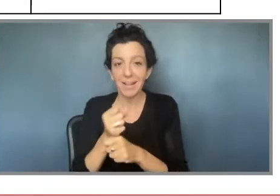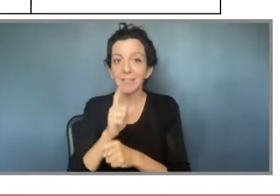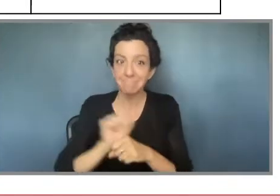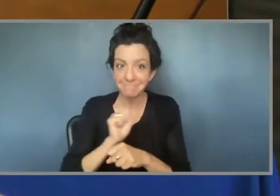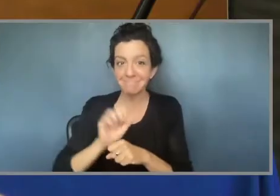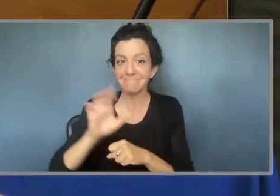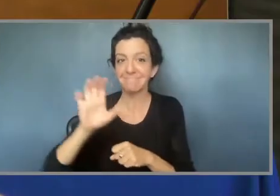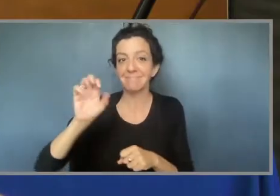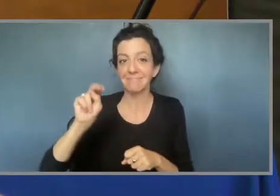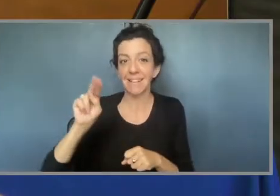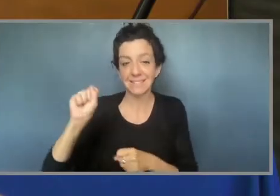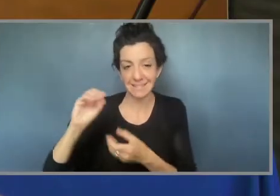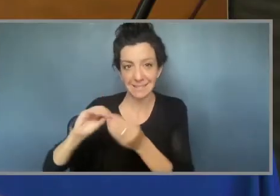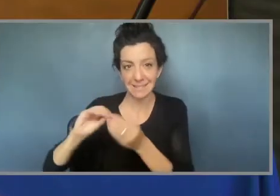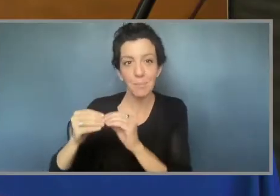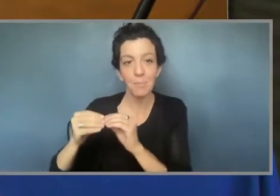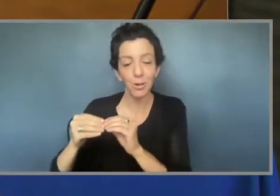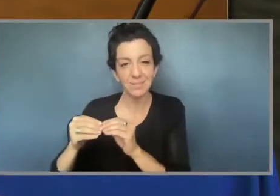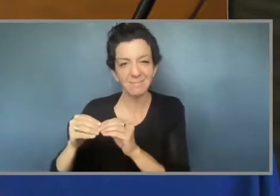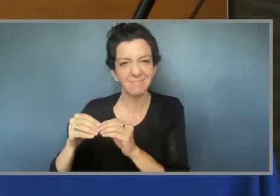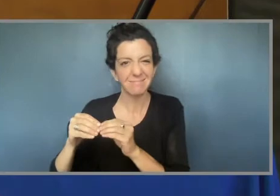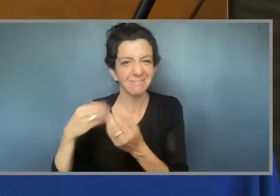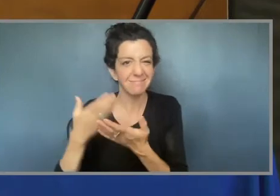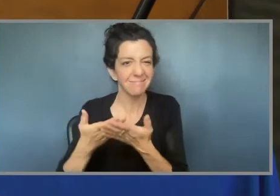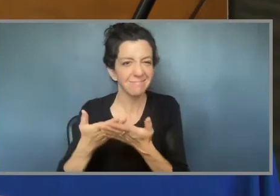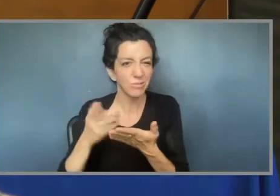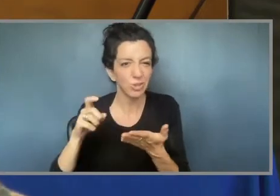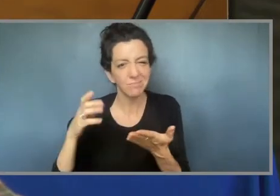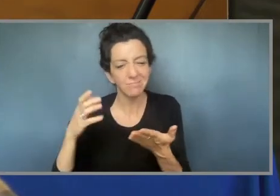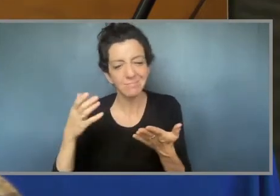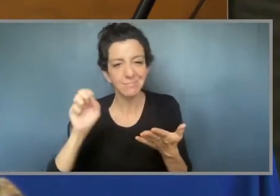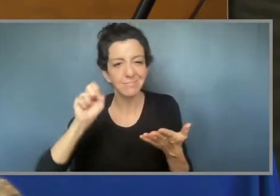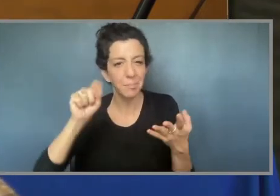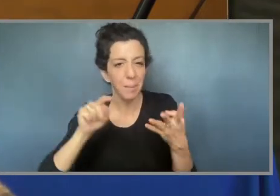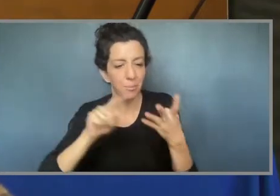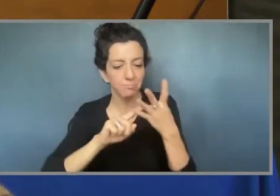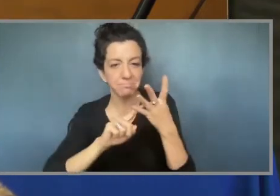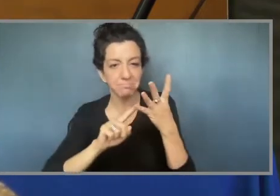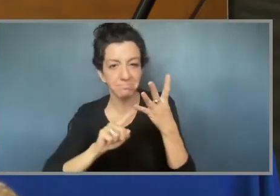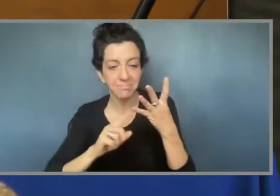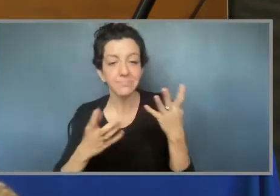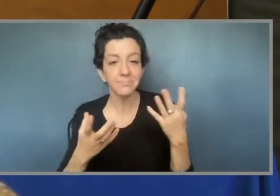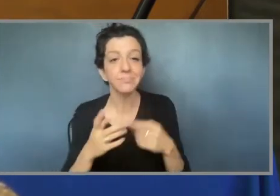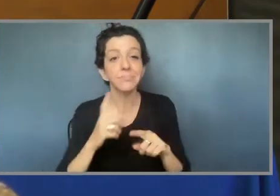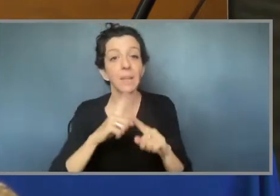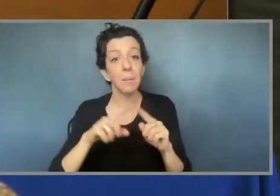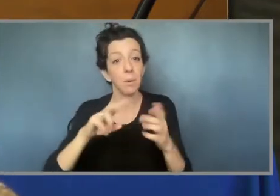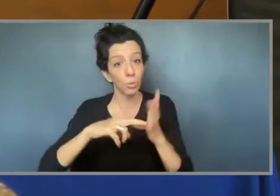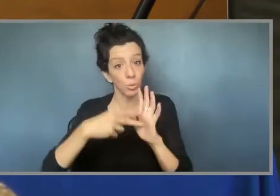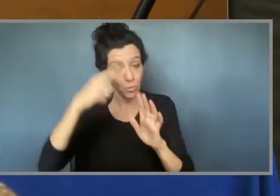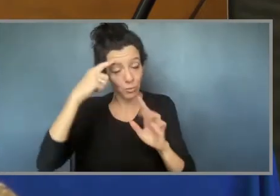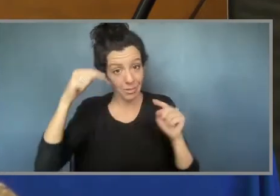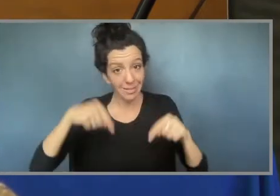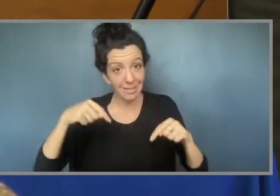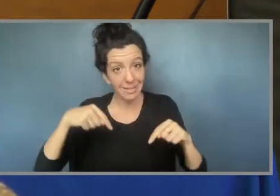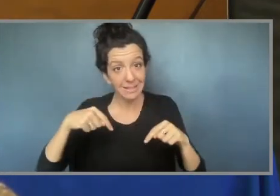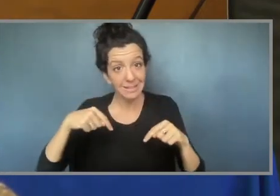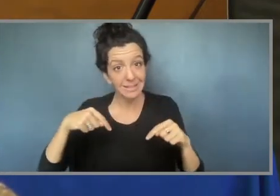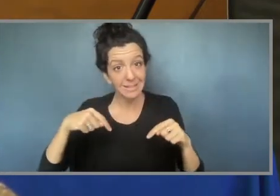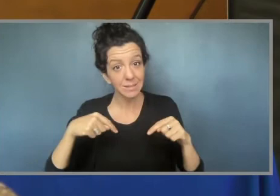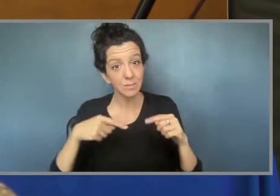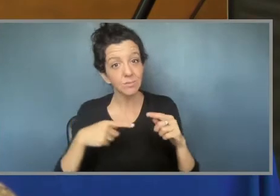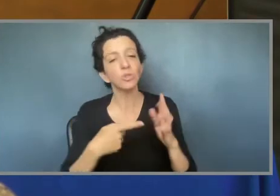Studio: census numbers that come out in late September and but the purpose of this exercise was to give you an idea of where the